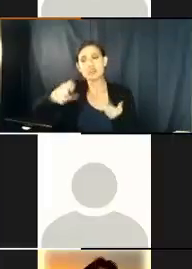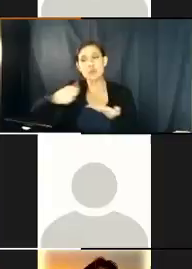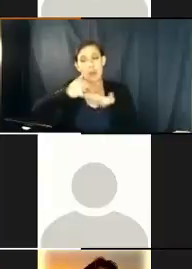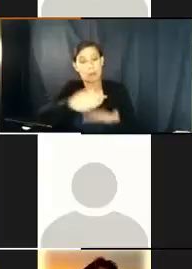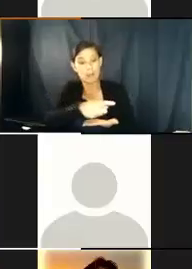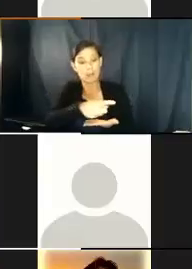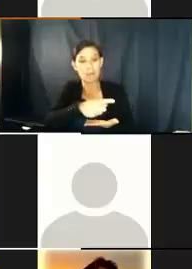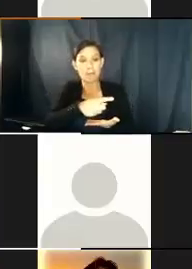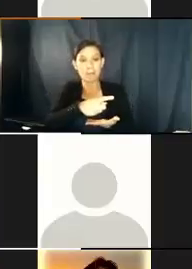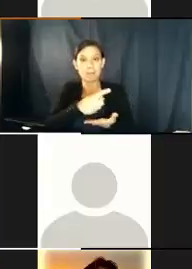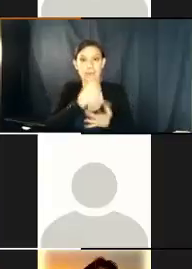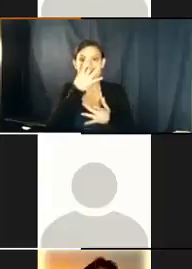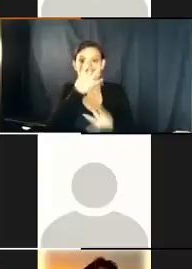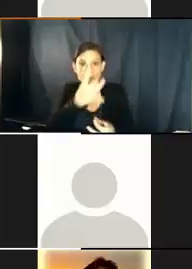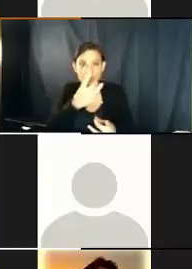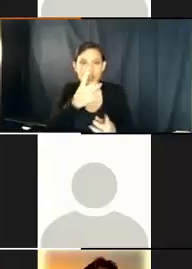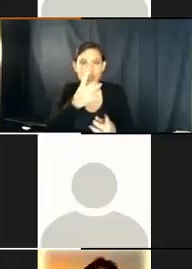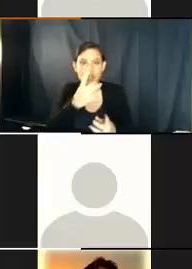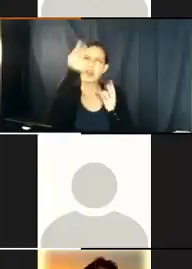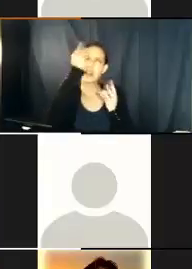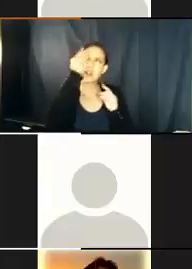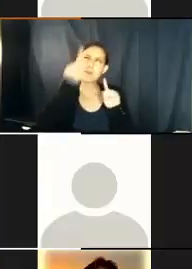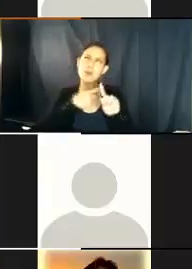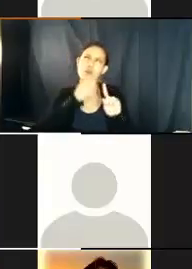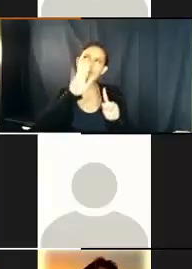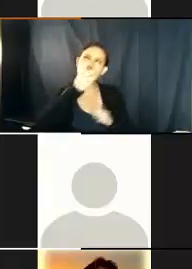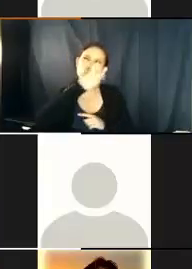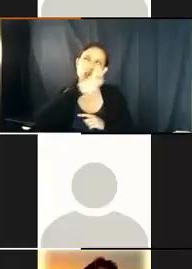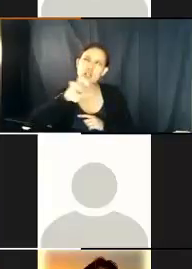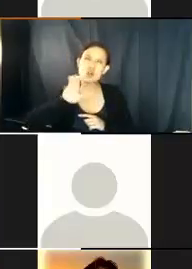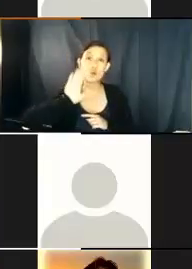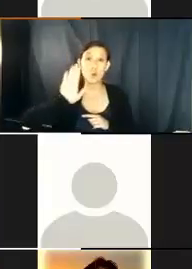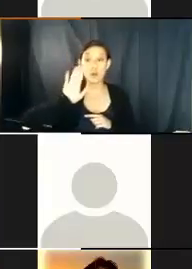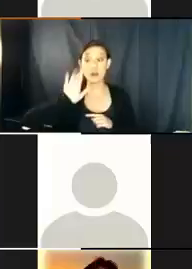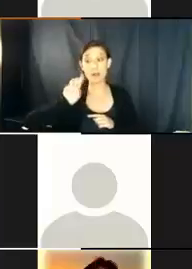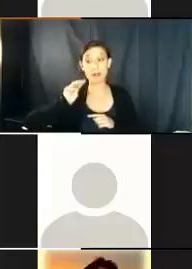So think about your transition and how your LMS will allow you to build courses so that